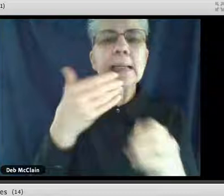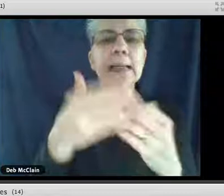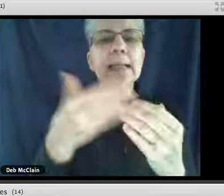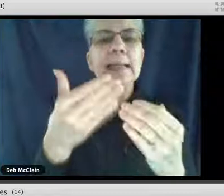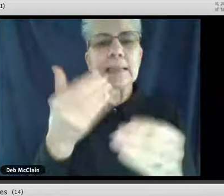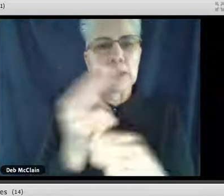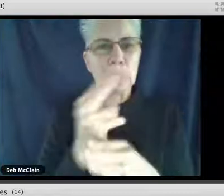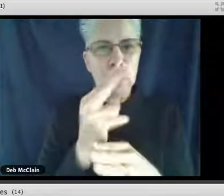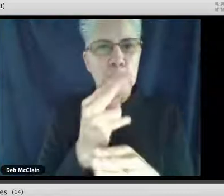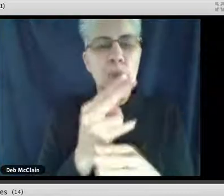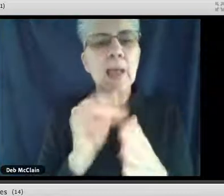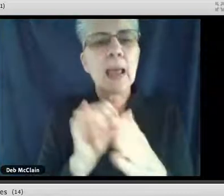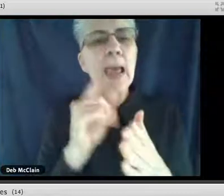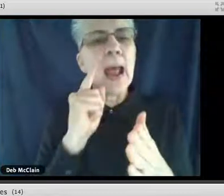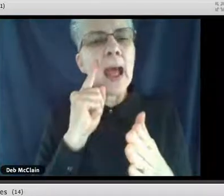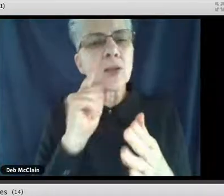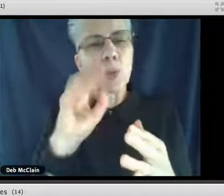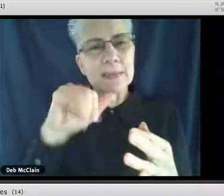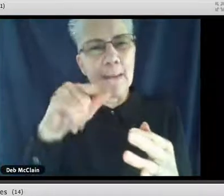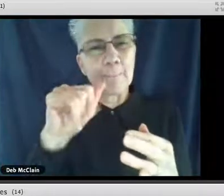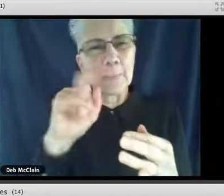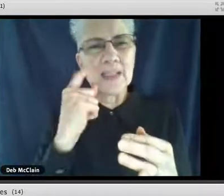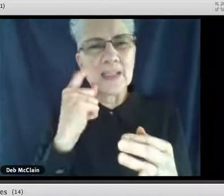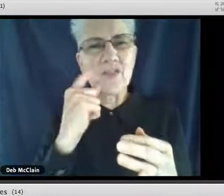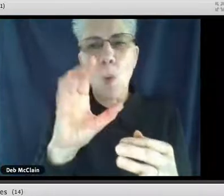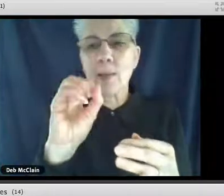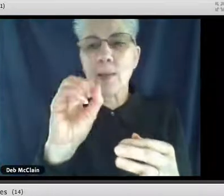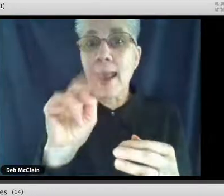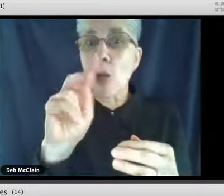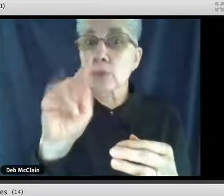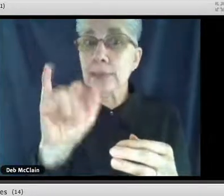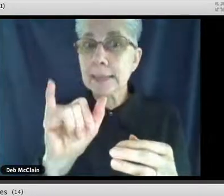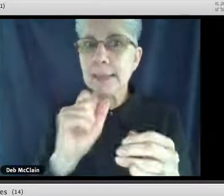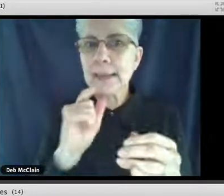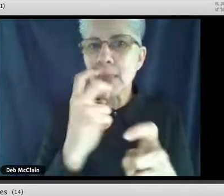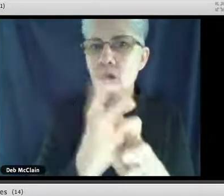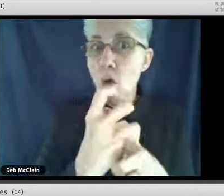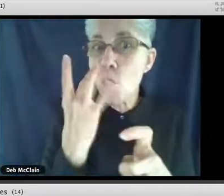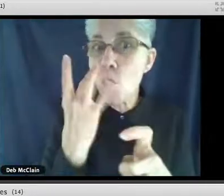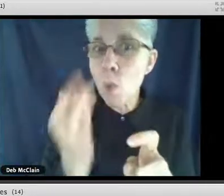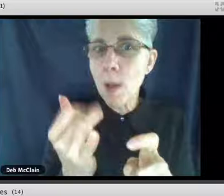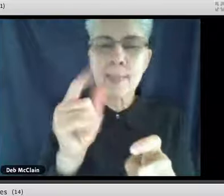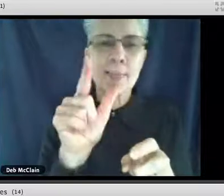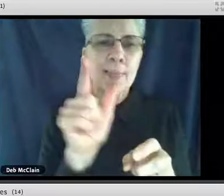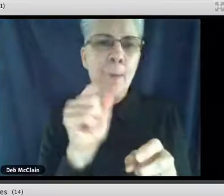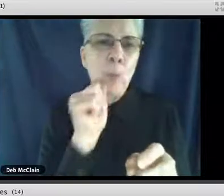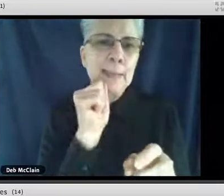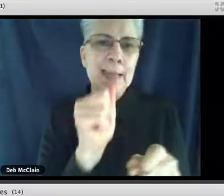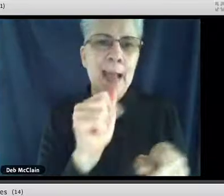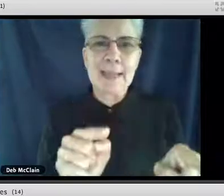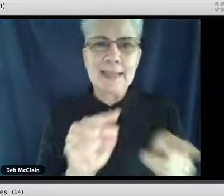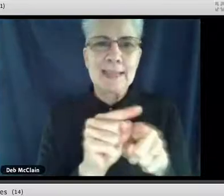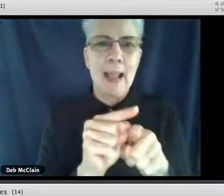and I know those templates for the counties can often be hard because the library is not the same thing as the water department.